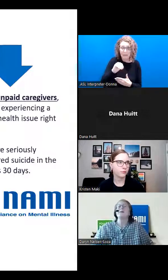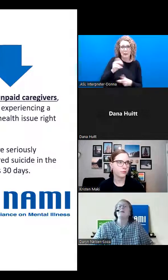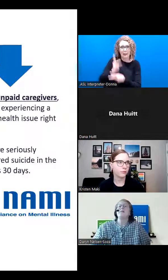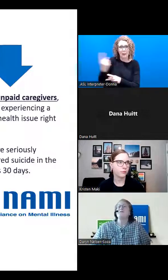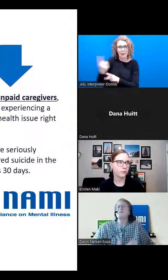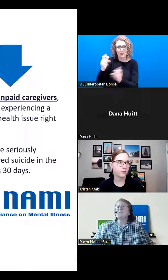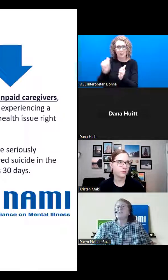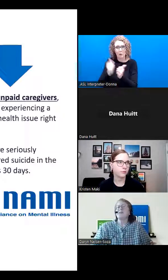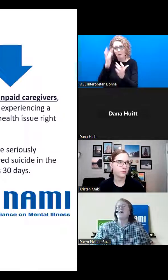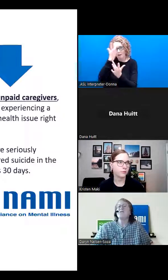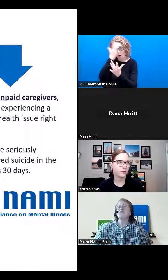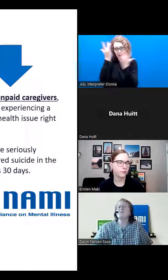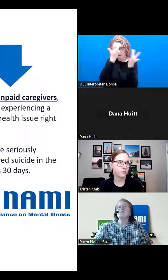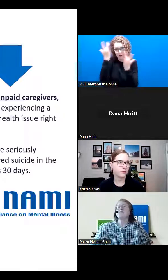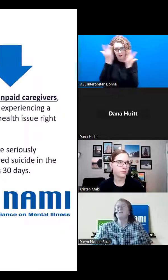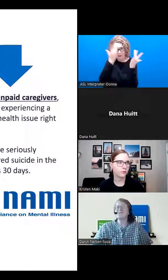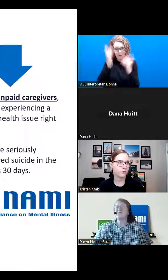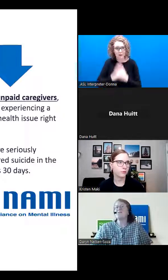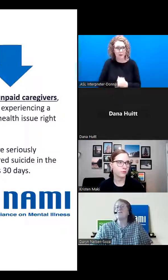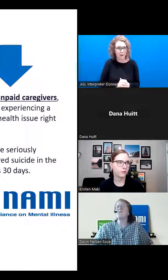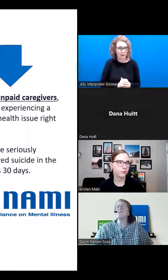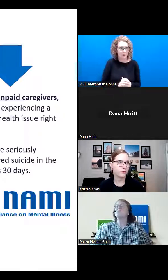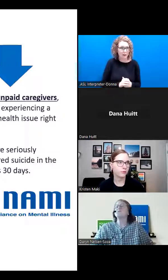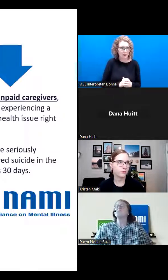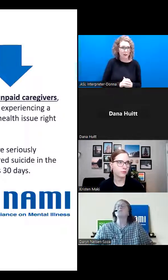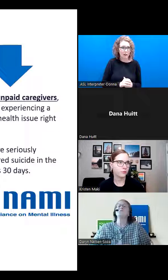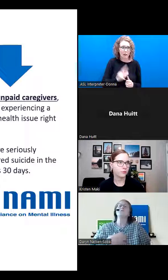is much, much greater. So